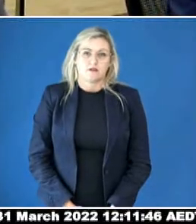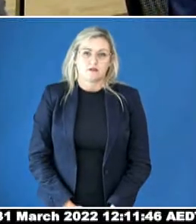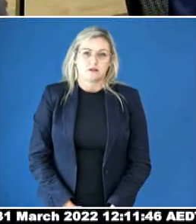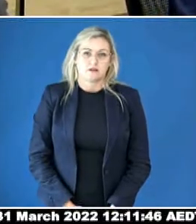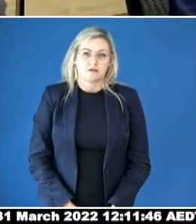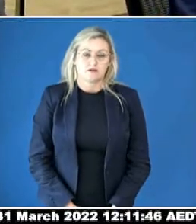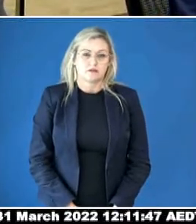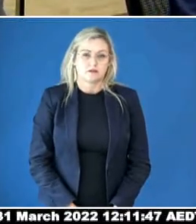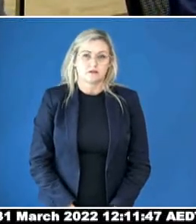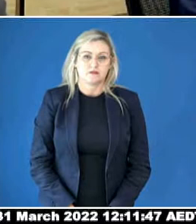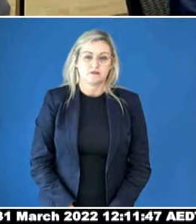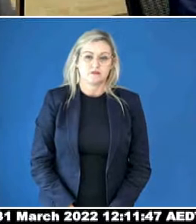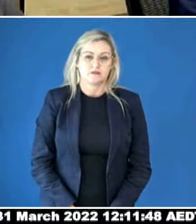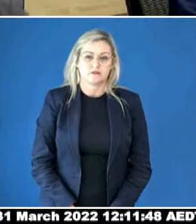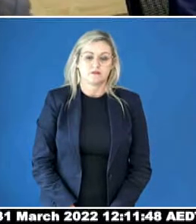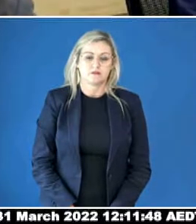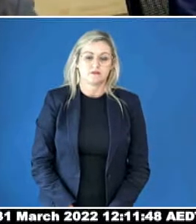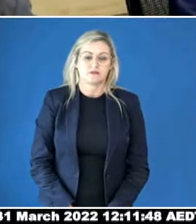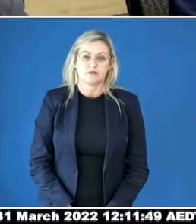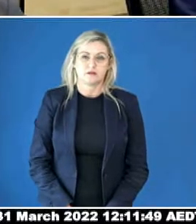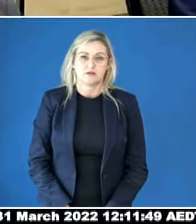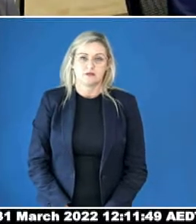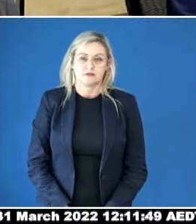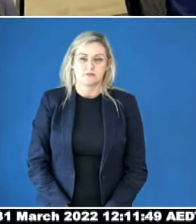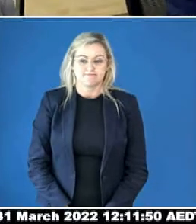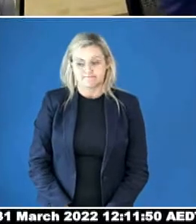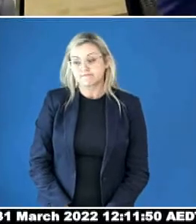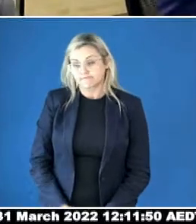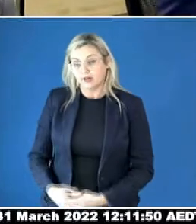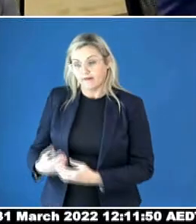Yes, I've got that.